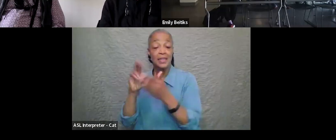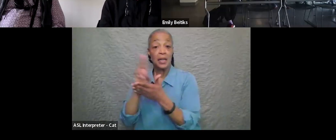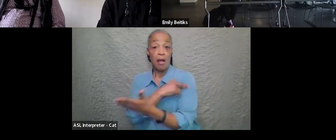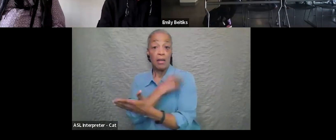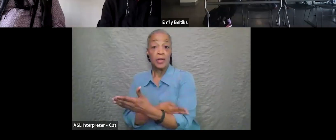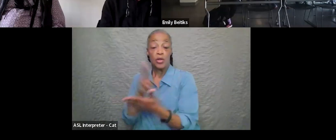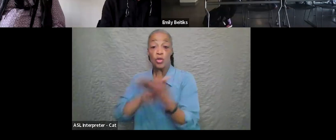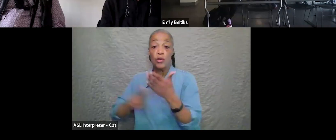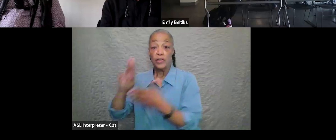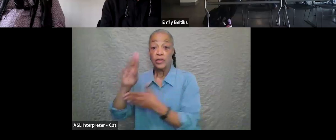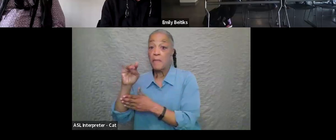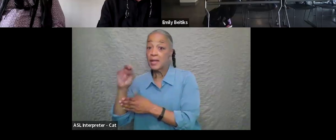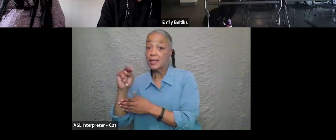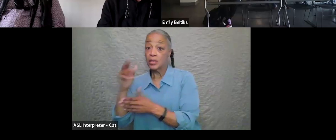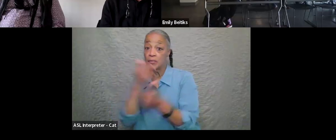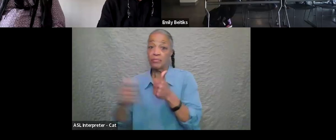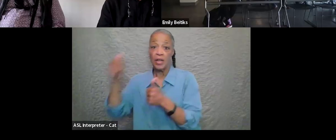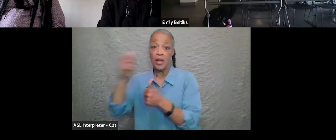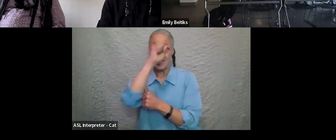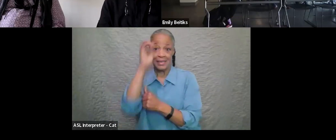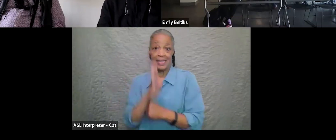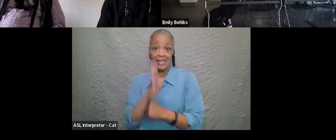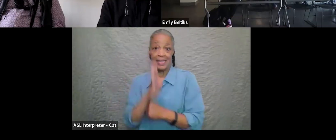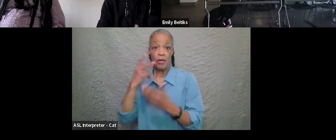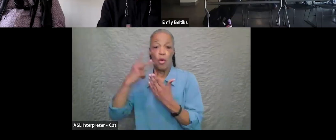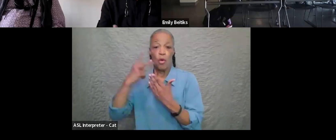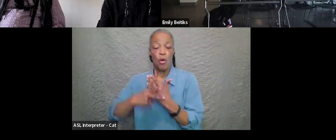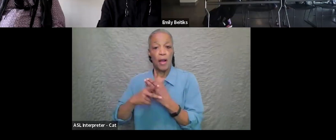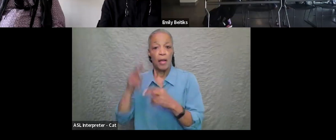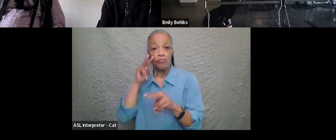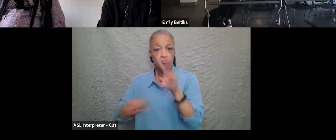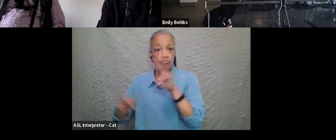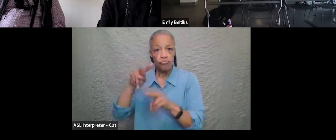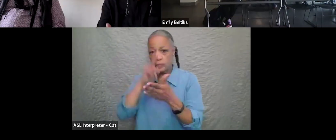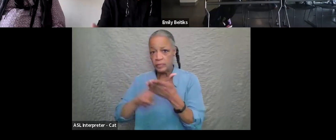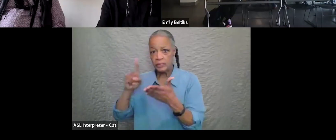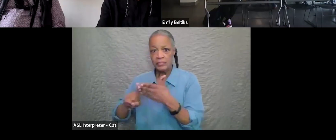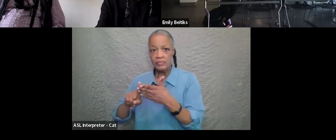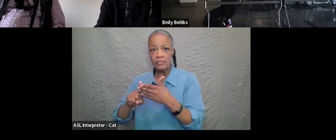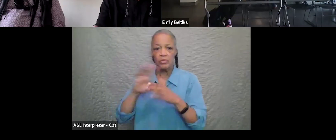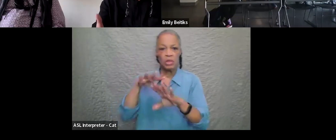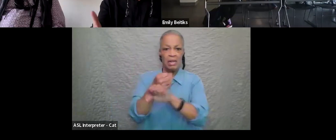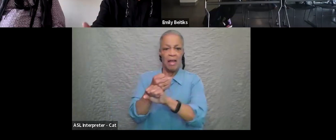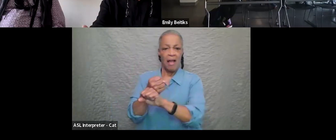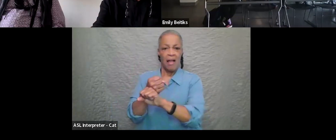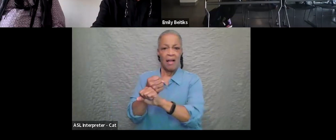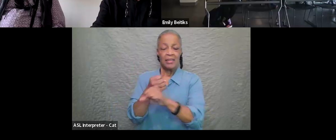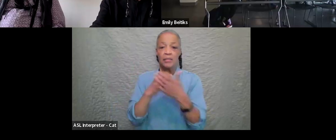seen by the head of our schizophrenia program, put on a locked unit, involuntarily committed.